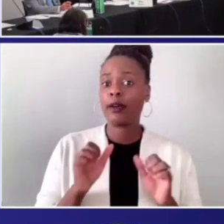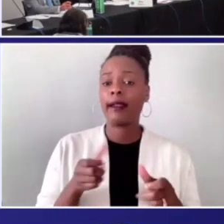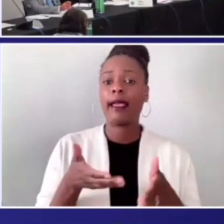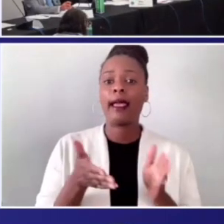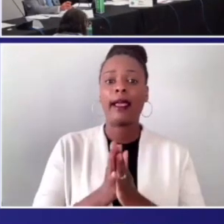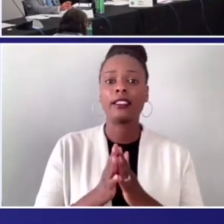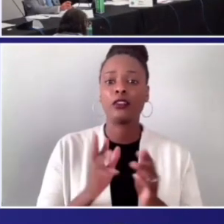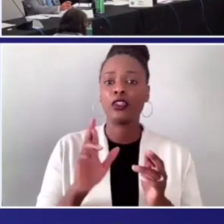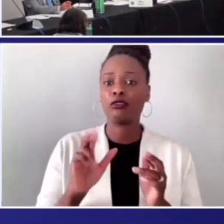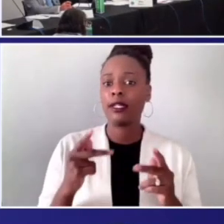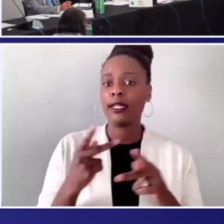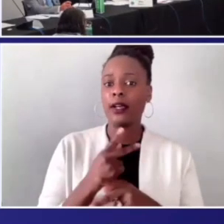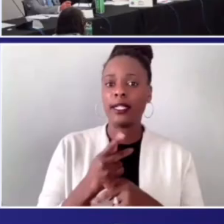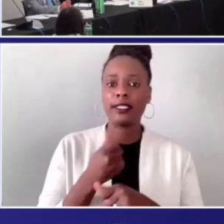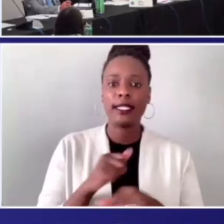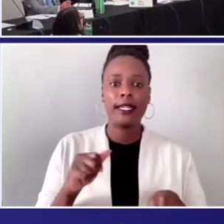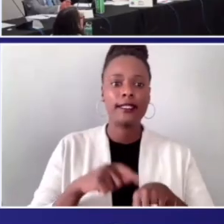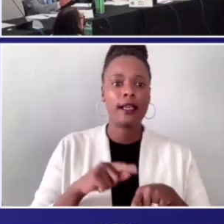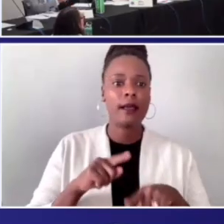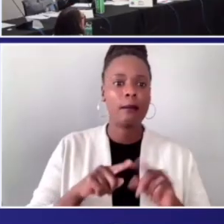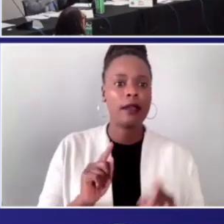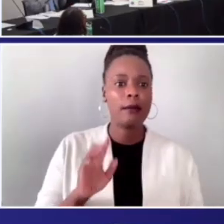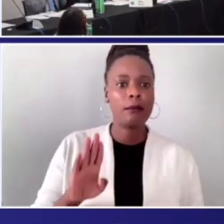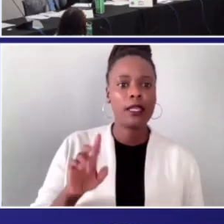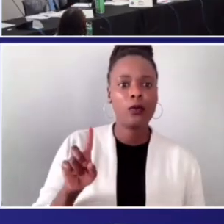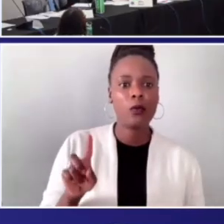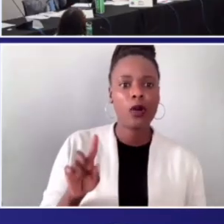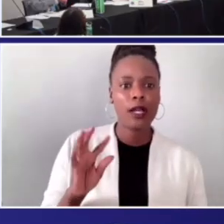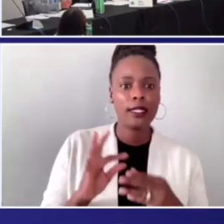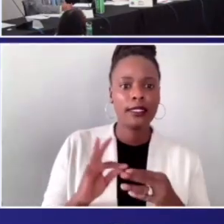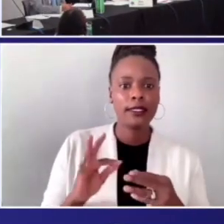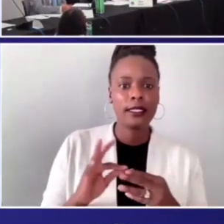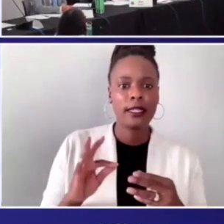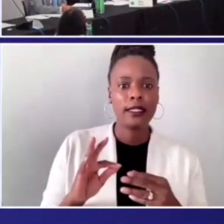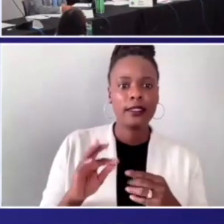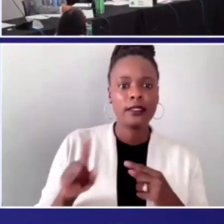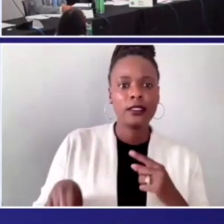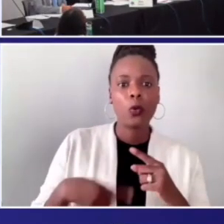But the -- (b)(1) says when the borrower initially enters the plan.